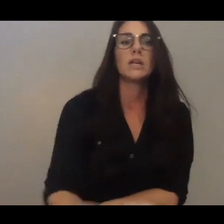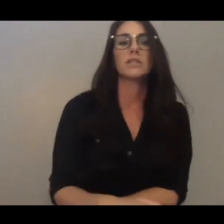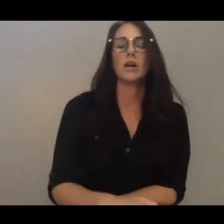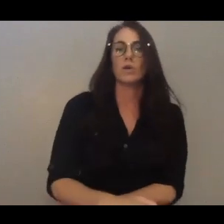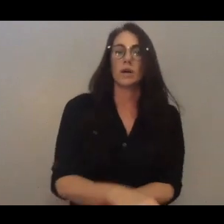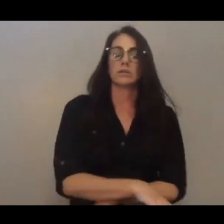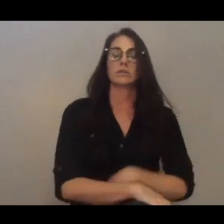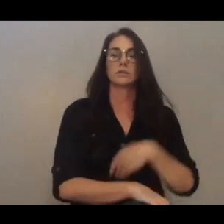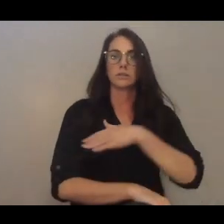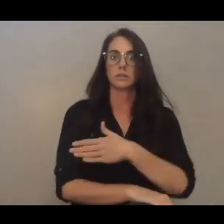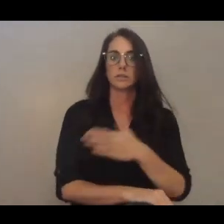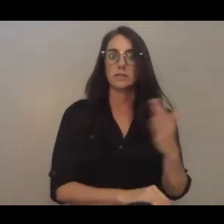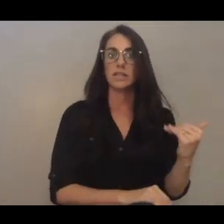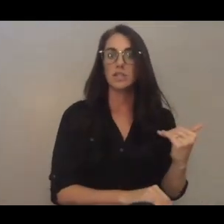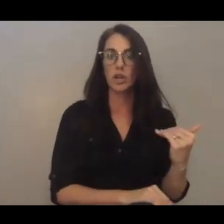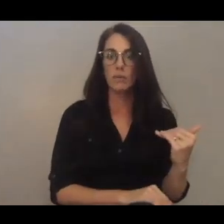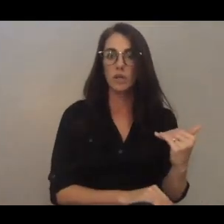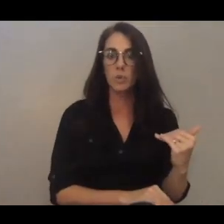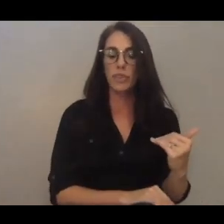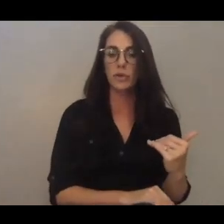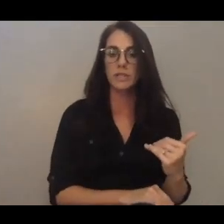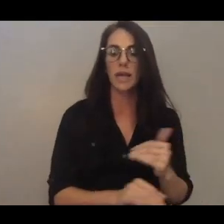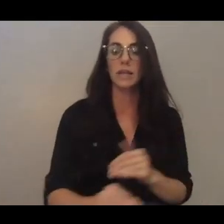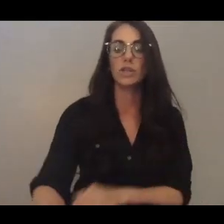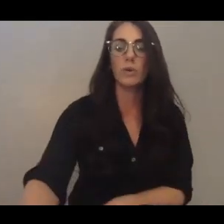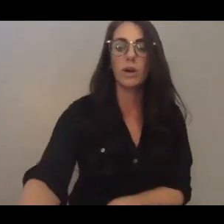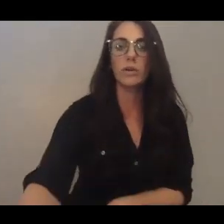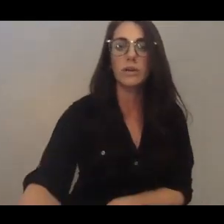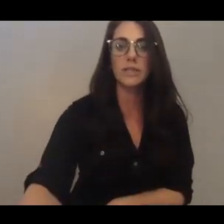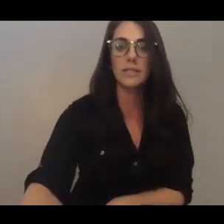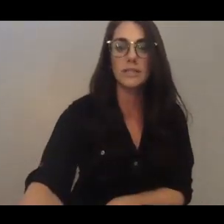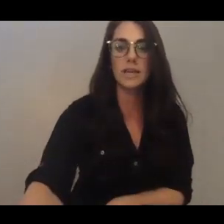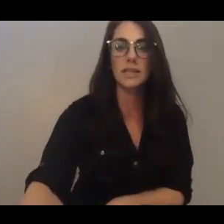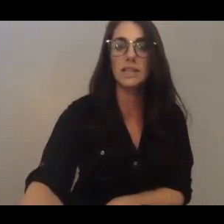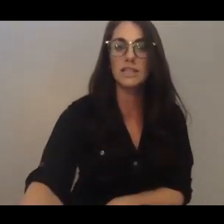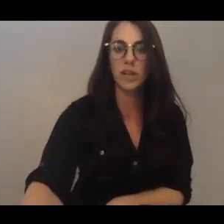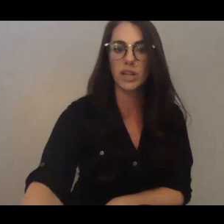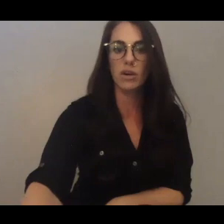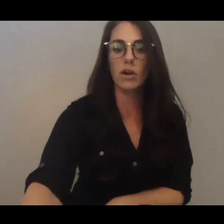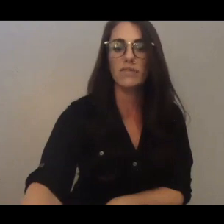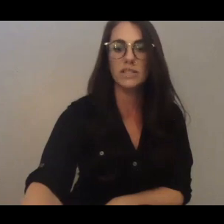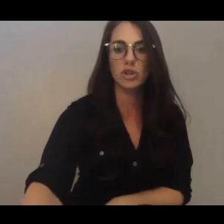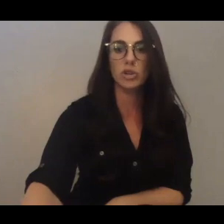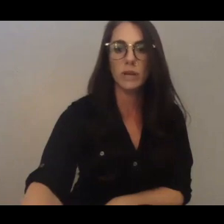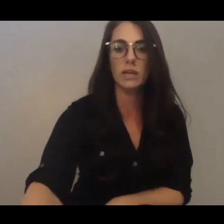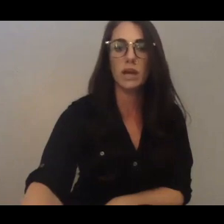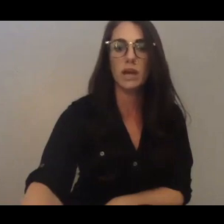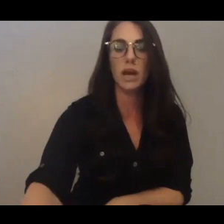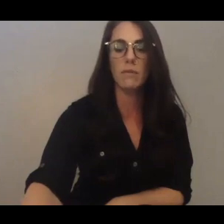So These are numbers 1 through 10 you are going to see this video of this gentleman